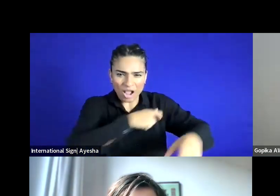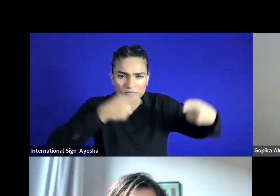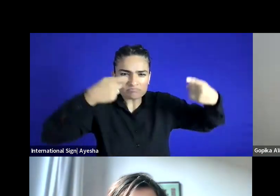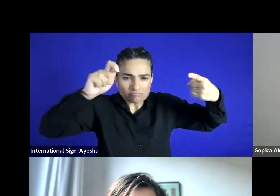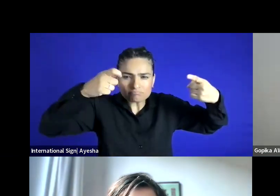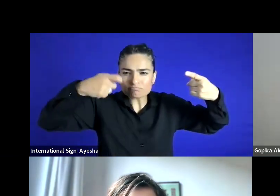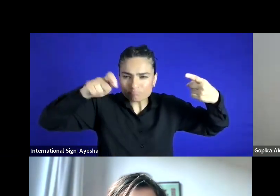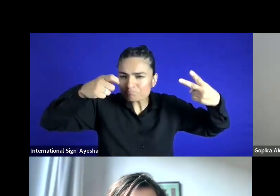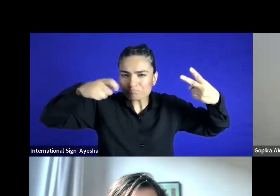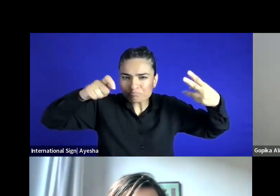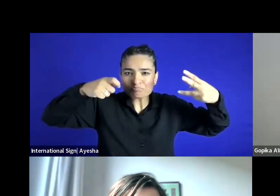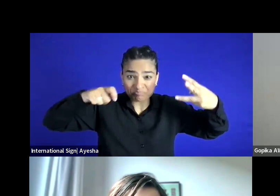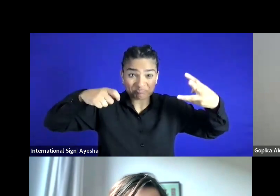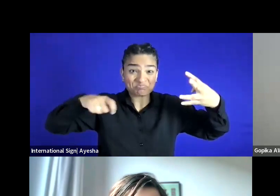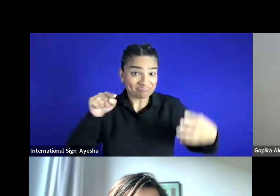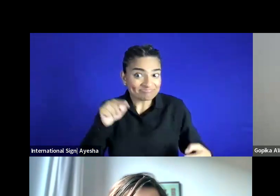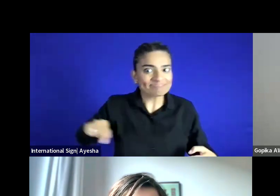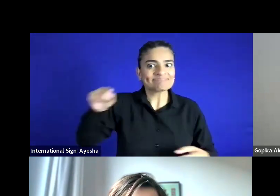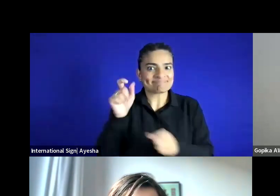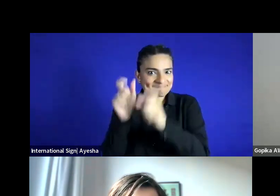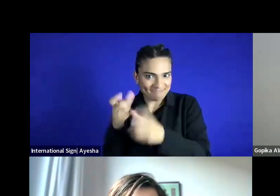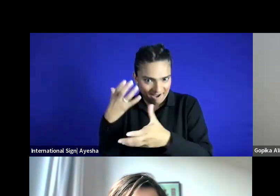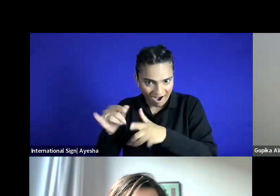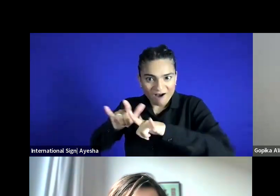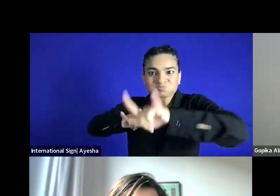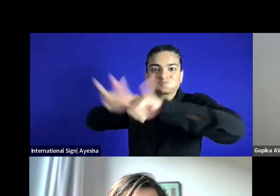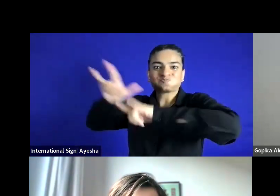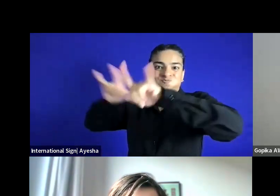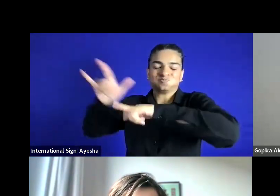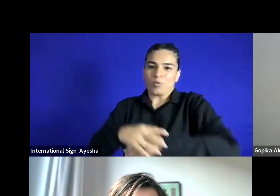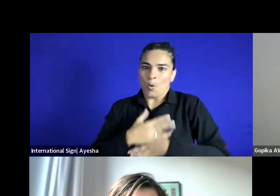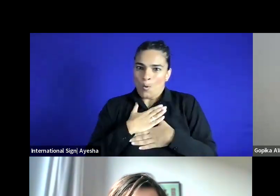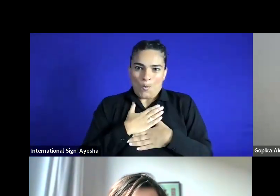So that was really exciting. And then today, we're just looking at team schedules.